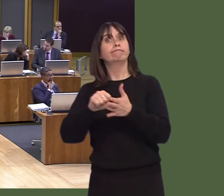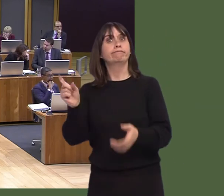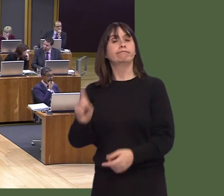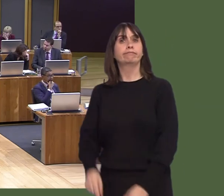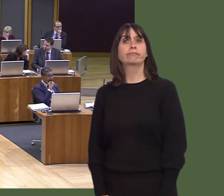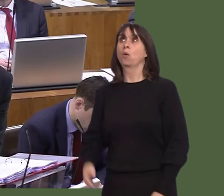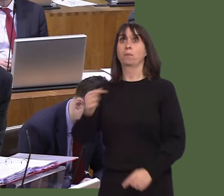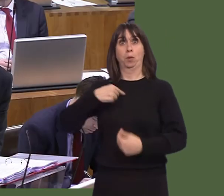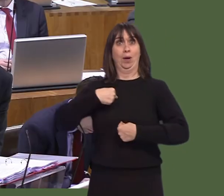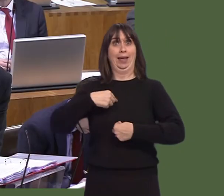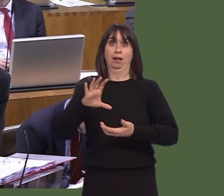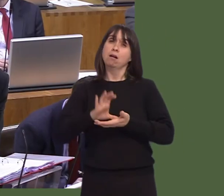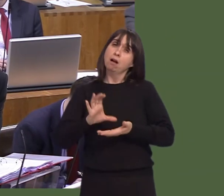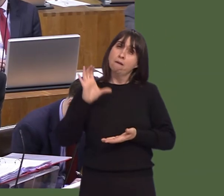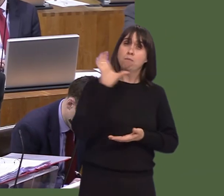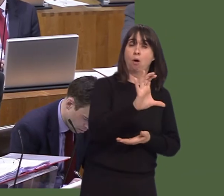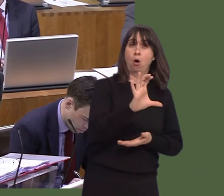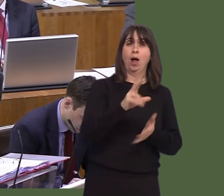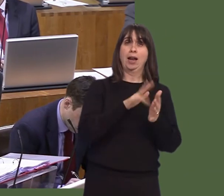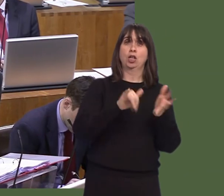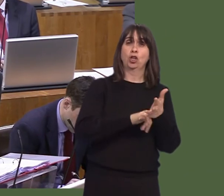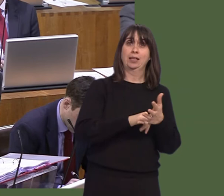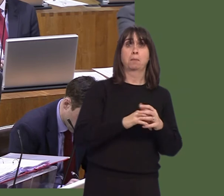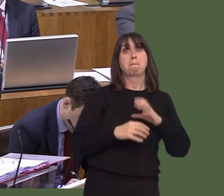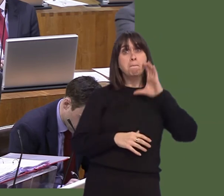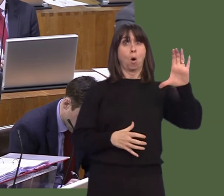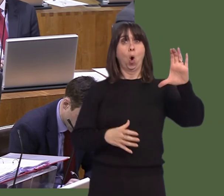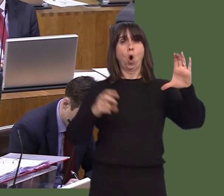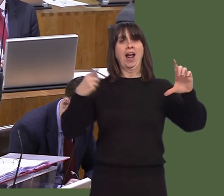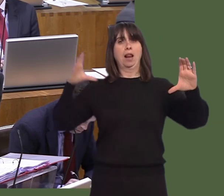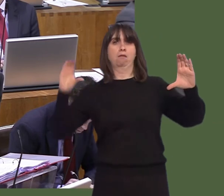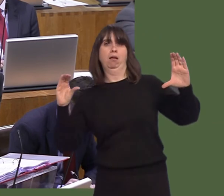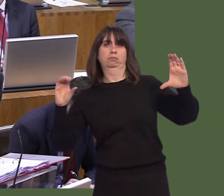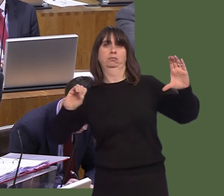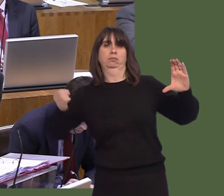Over £200 million a year comes into Wales in European subsidies.